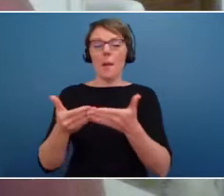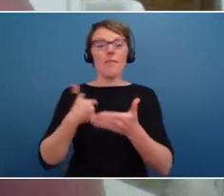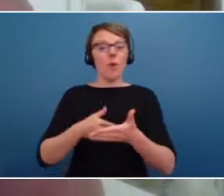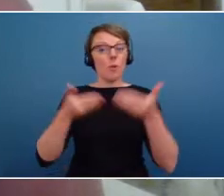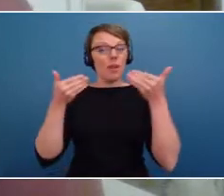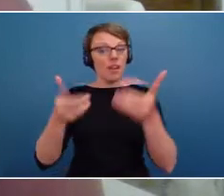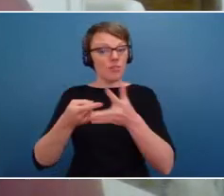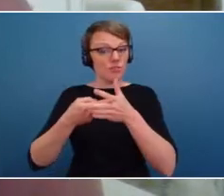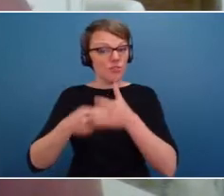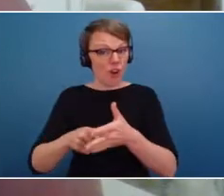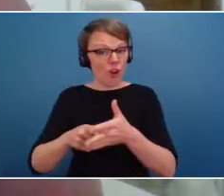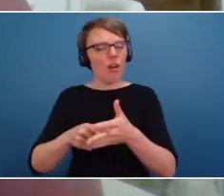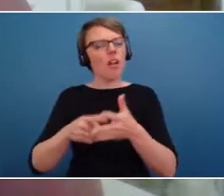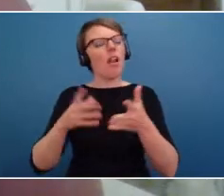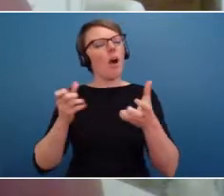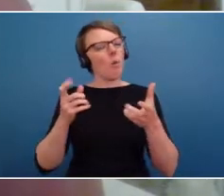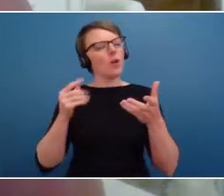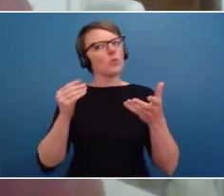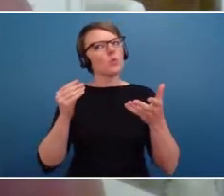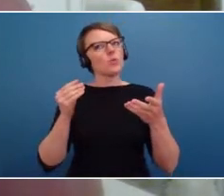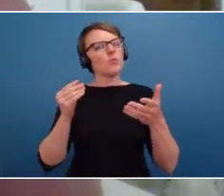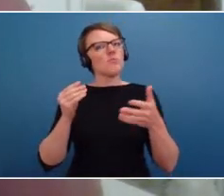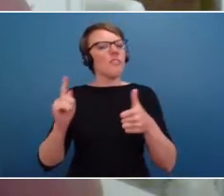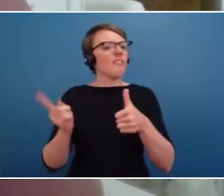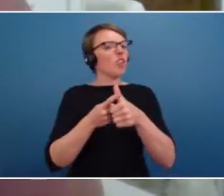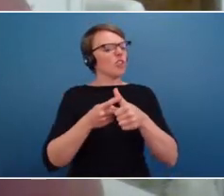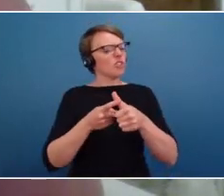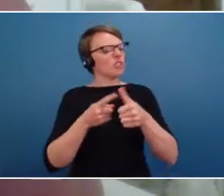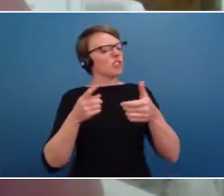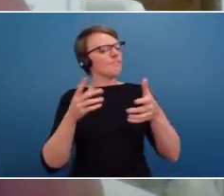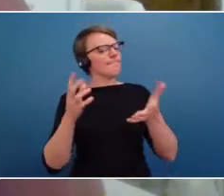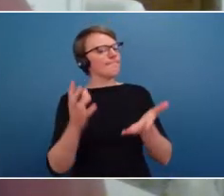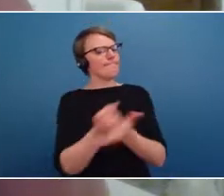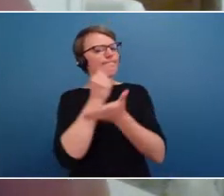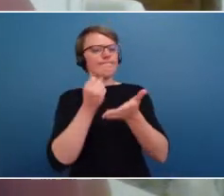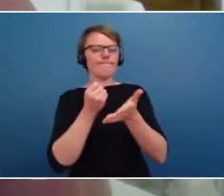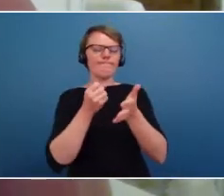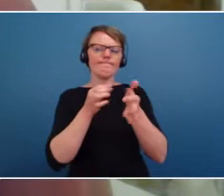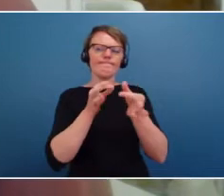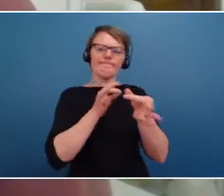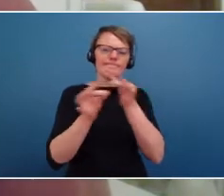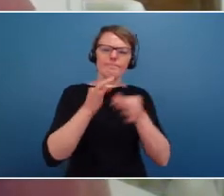to acknowledge and talk a little bit about the background and what brought us to today.